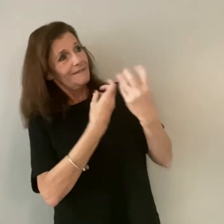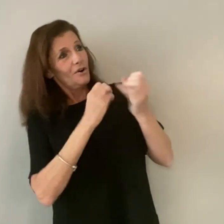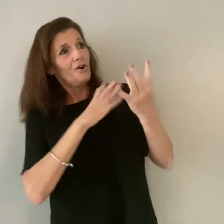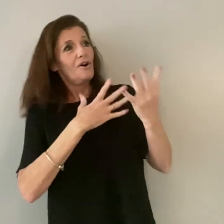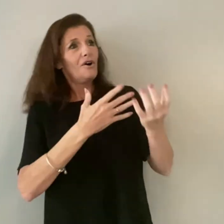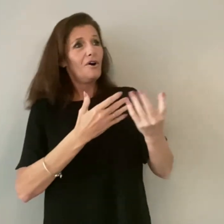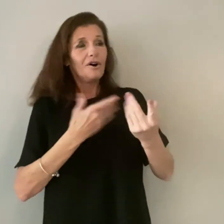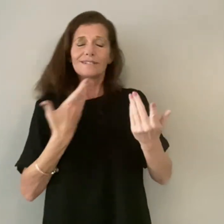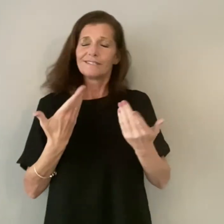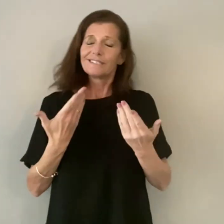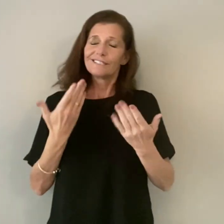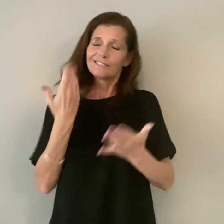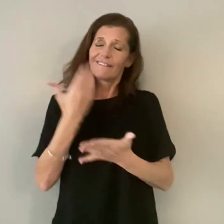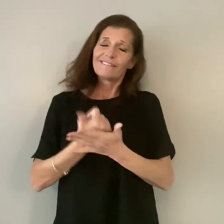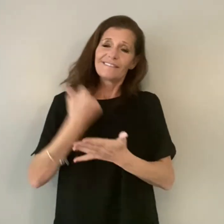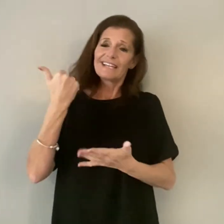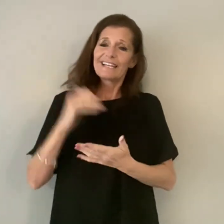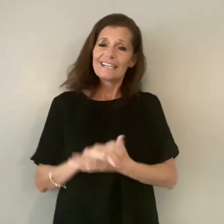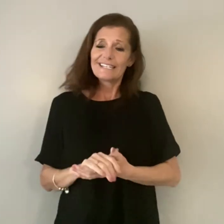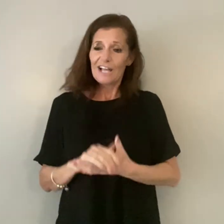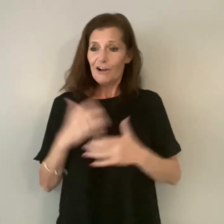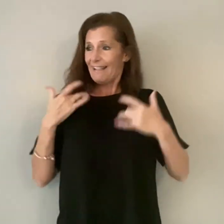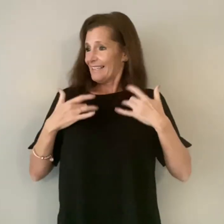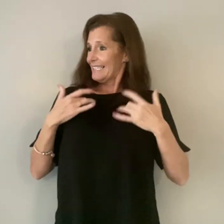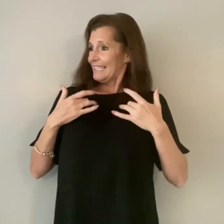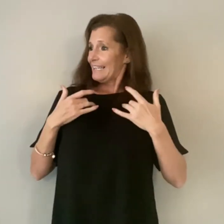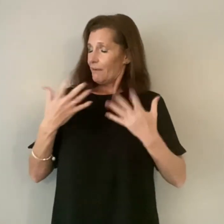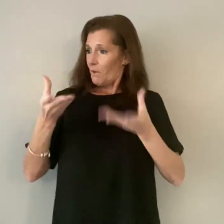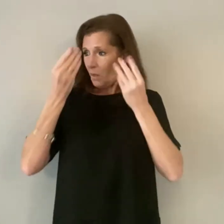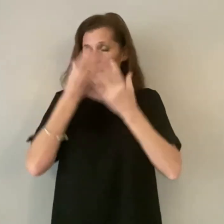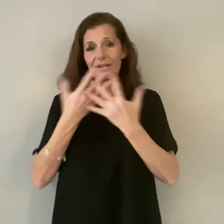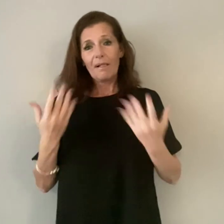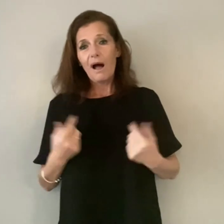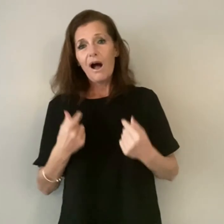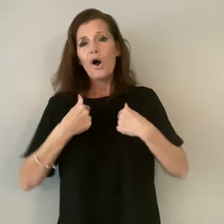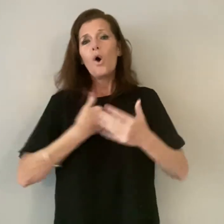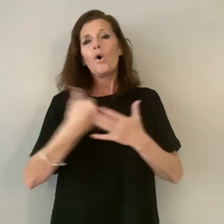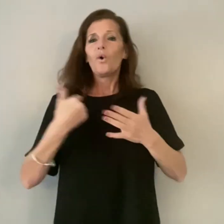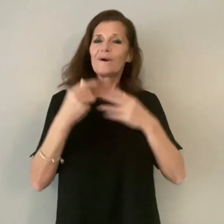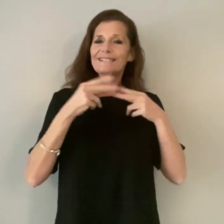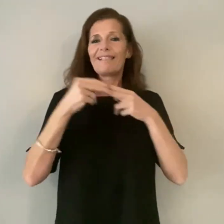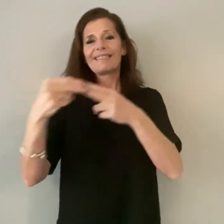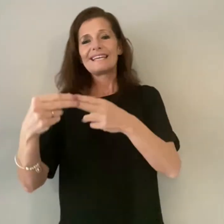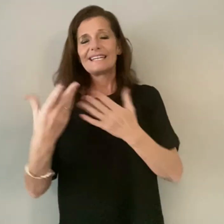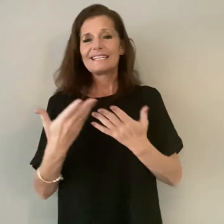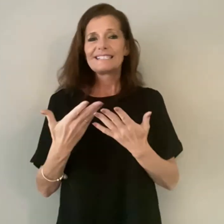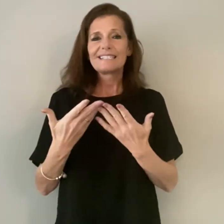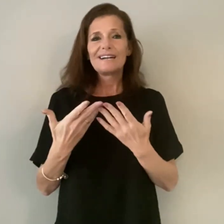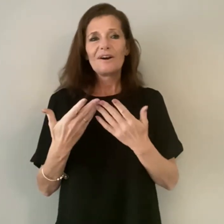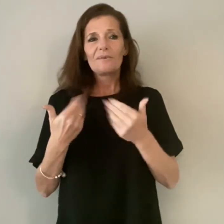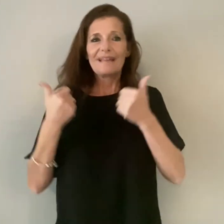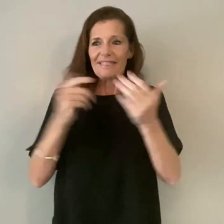share this space with the two of us, has been really, yeah really insightful. I always leave conversations like this with